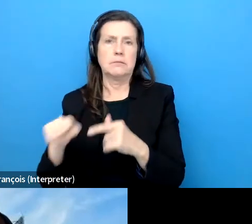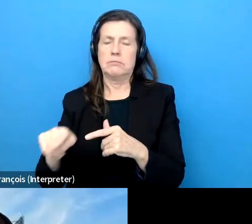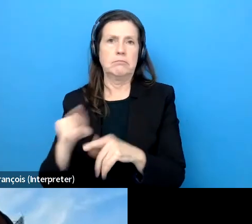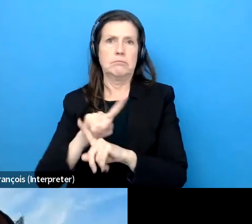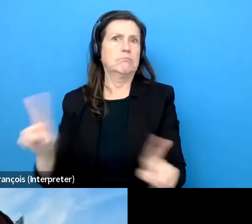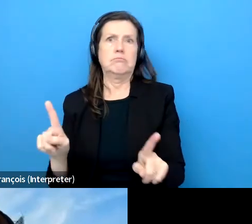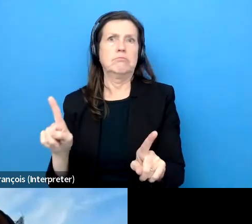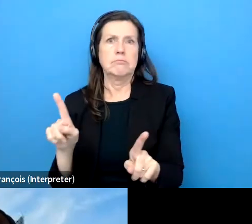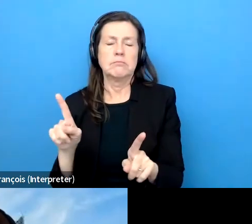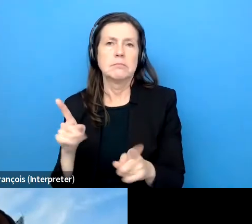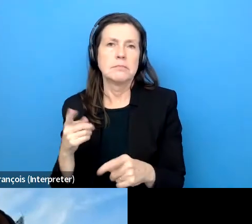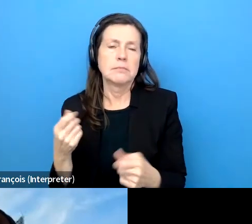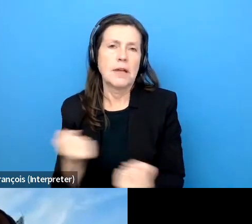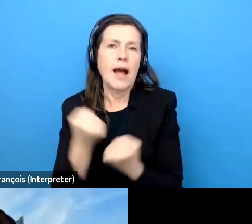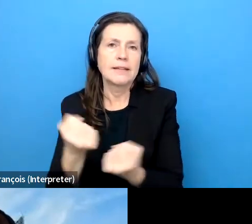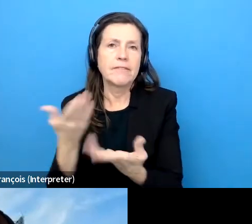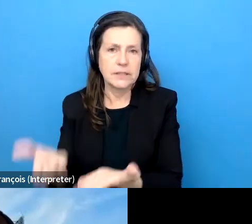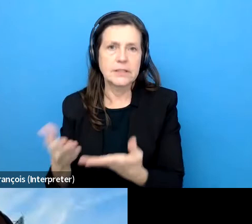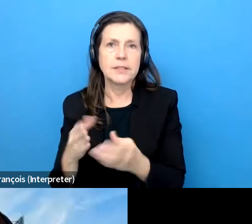on online marketplaces.